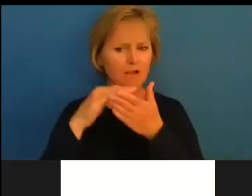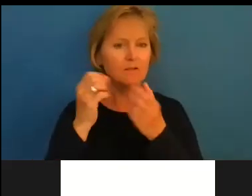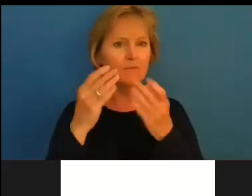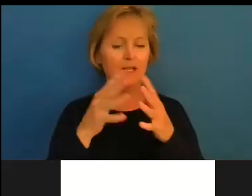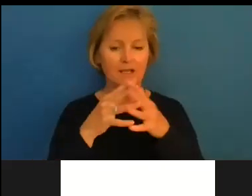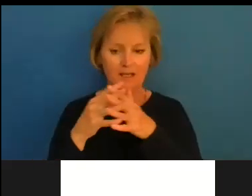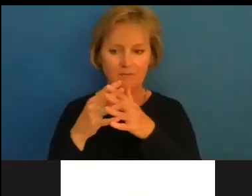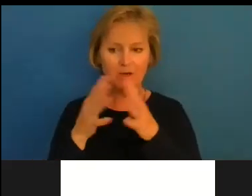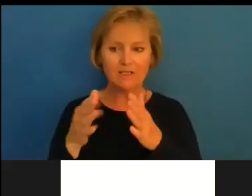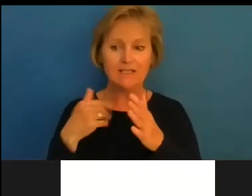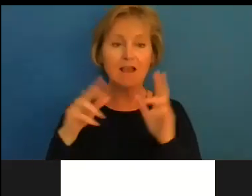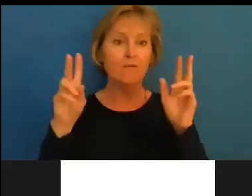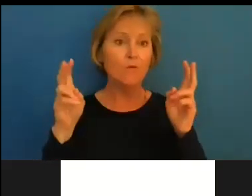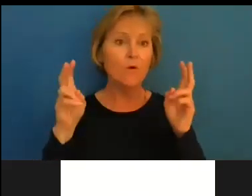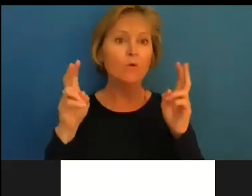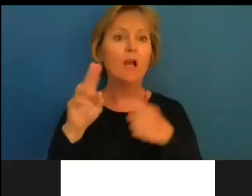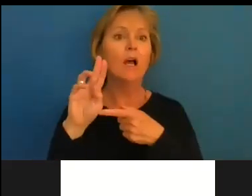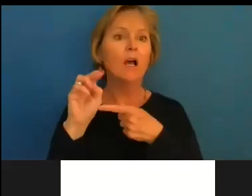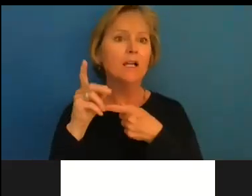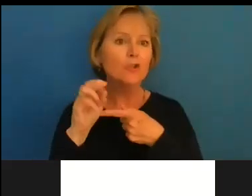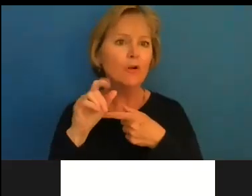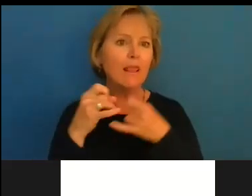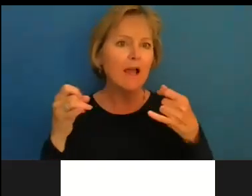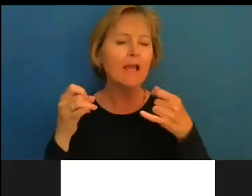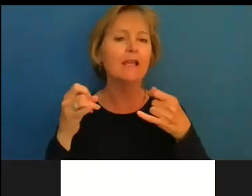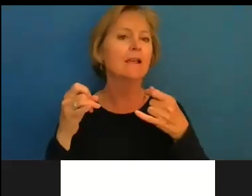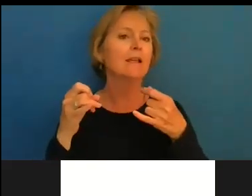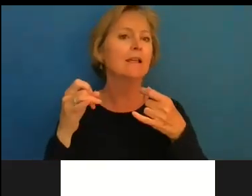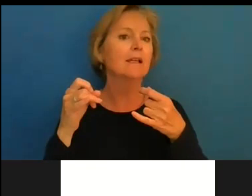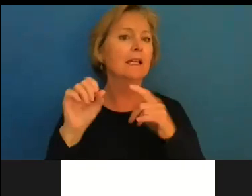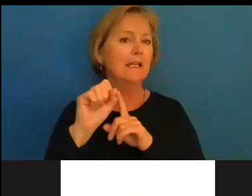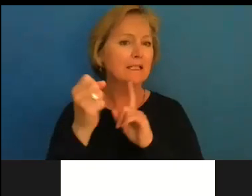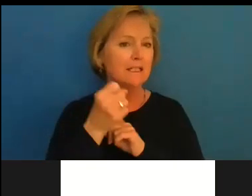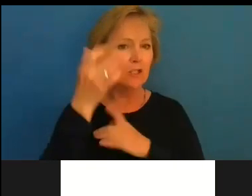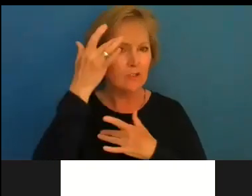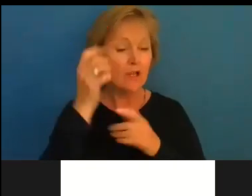have, quote, more underlying chronic illnesses, disabilities, et cetera, that make a majority of us more susceptible